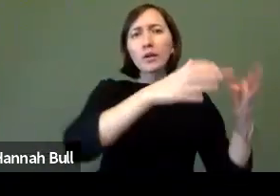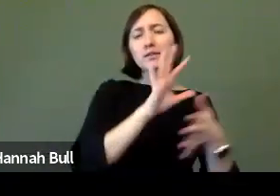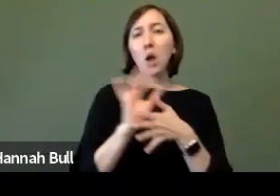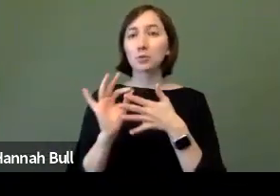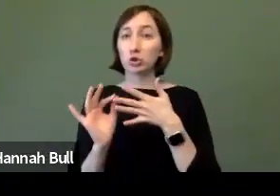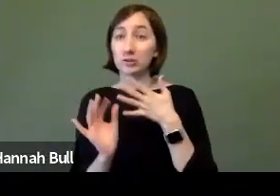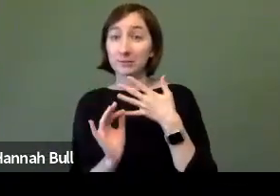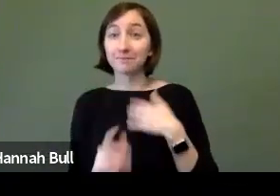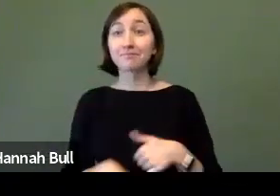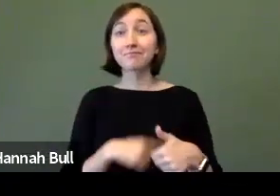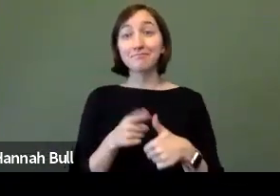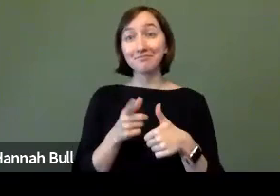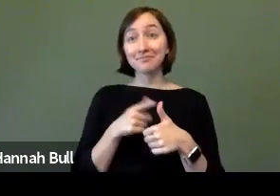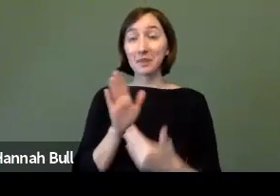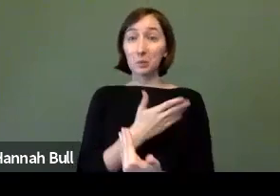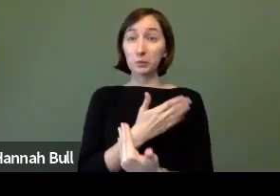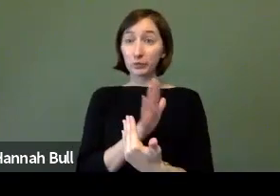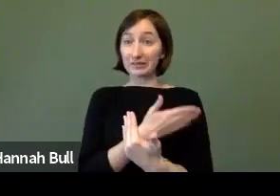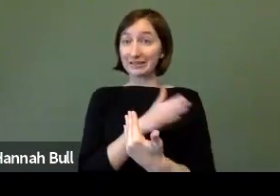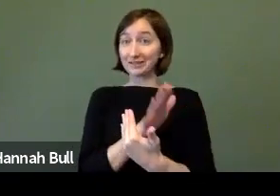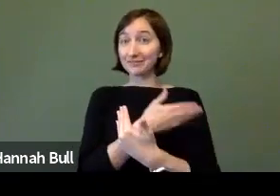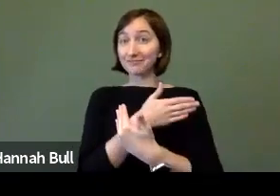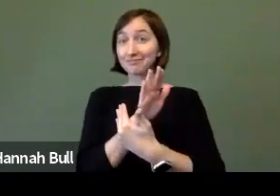So first up is music. This is one that is very near and dear to me.